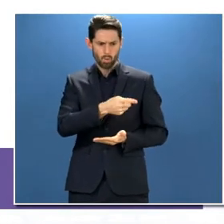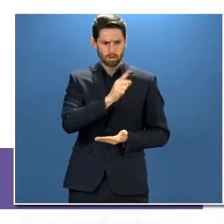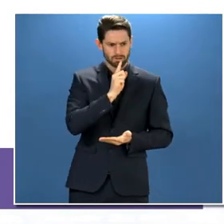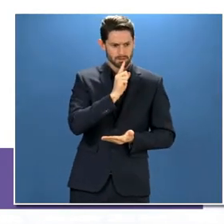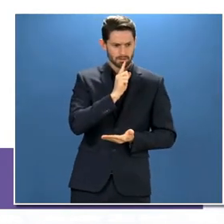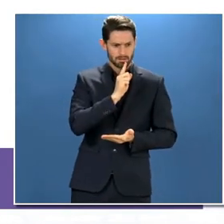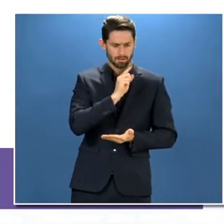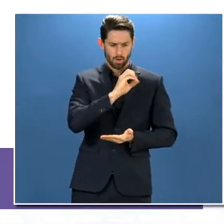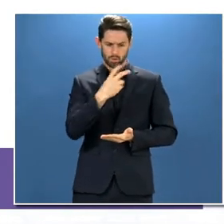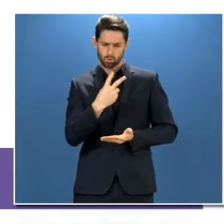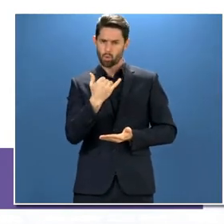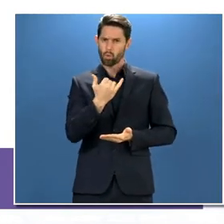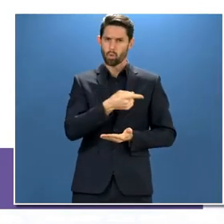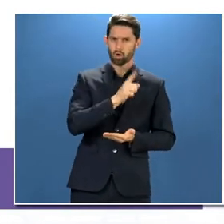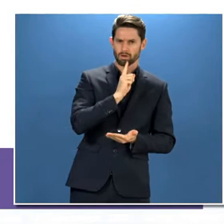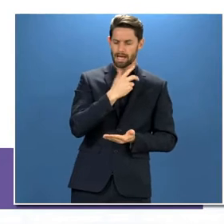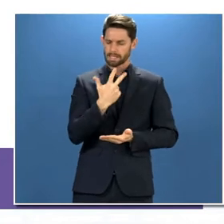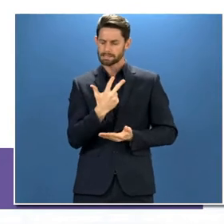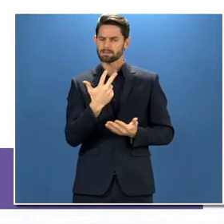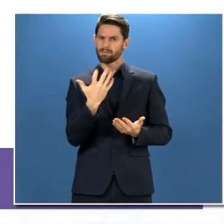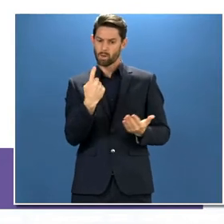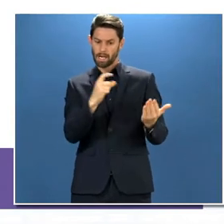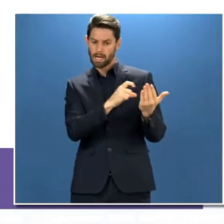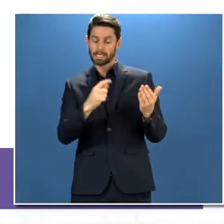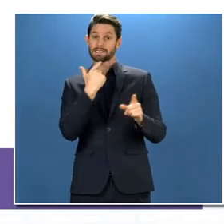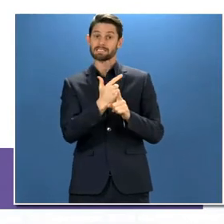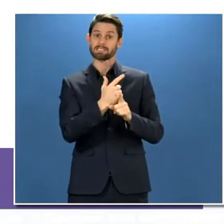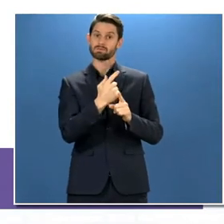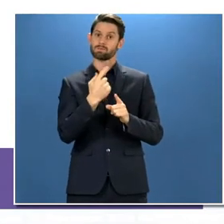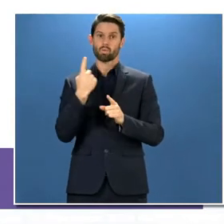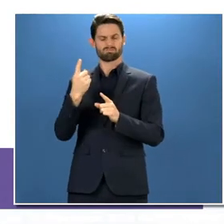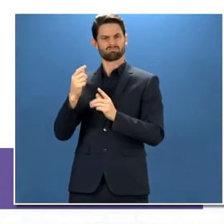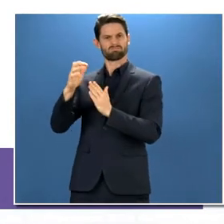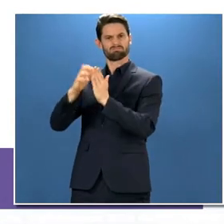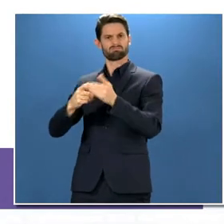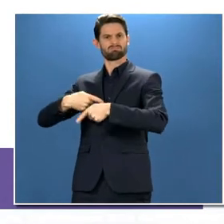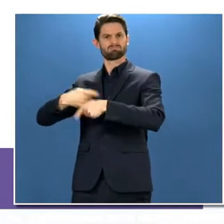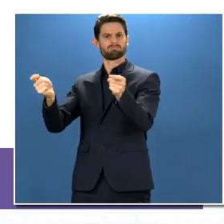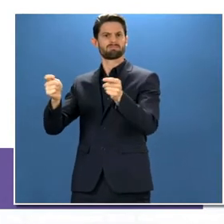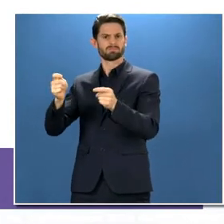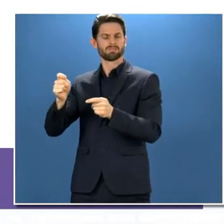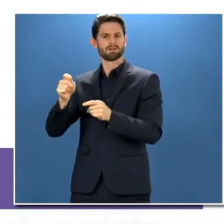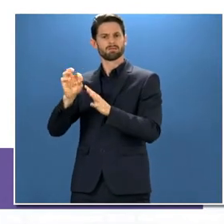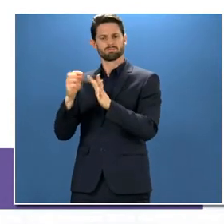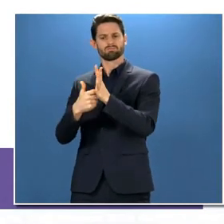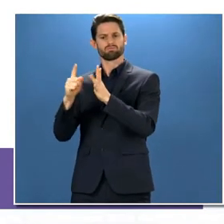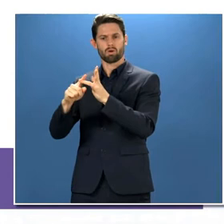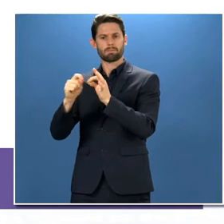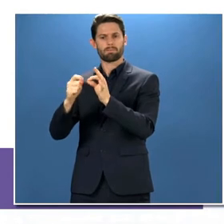or 108, there is an article by Provan, an academic by the name of Provan who